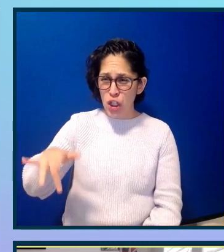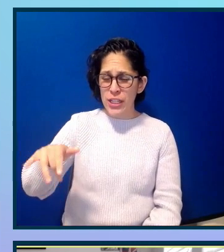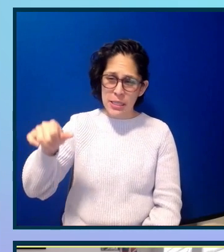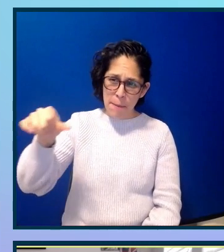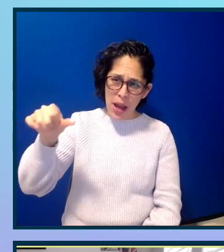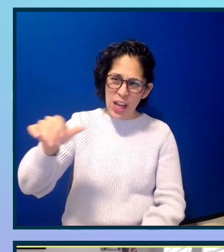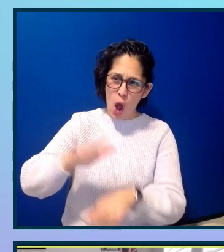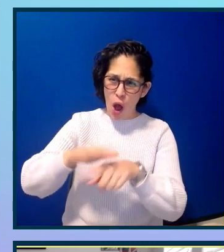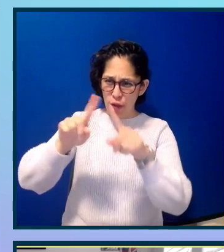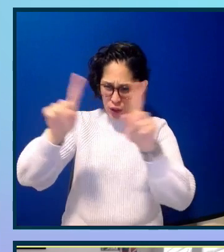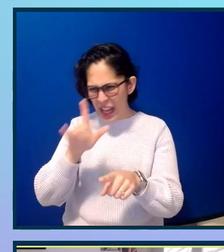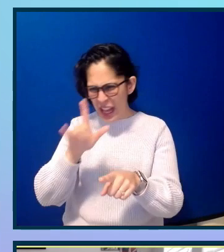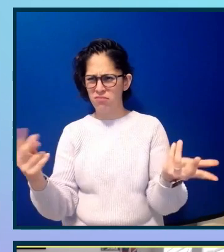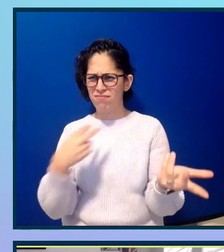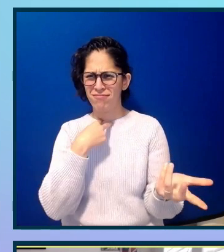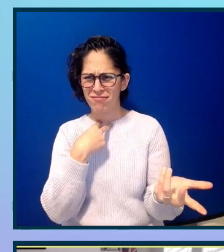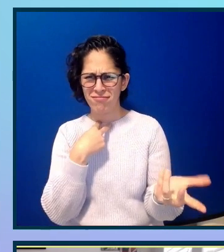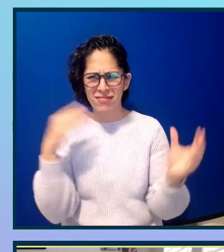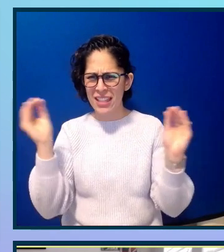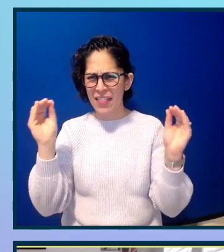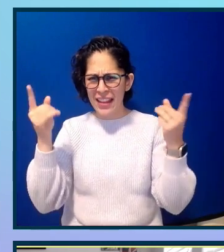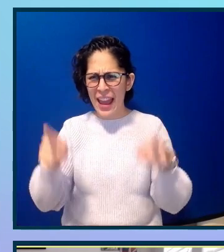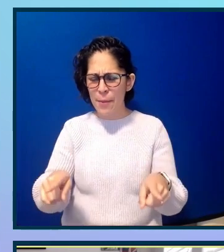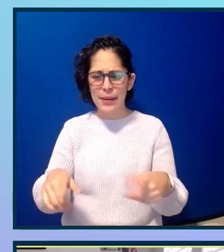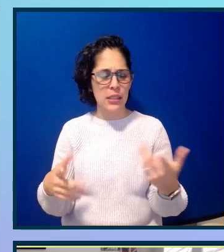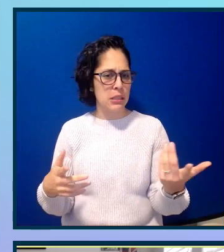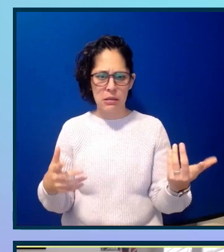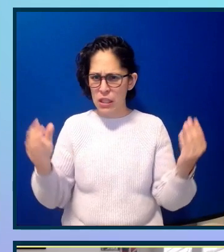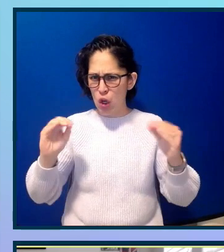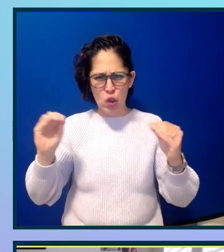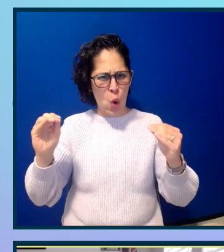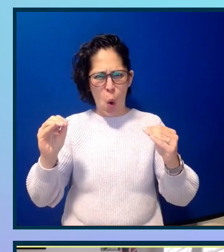that looks like buy, (audio warps) affordance, there's no indication of feedback